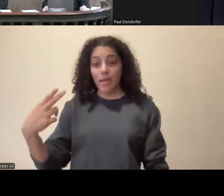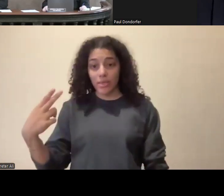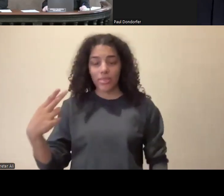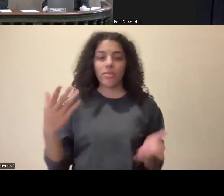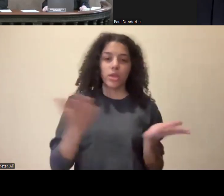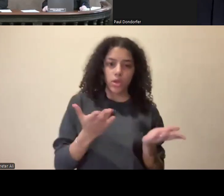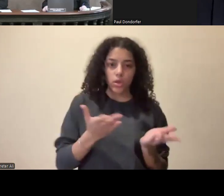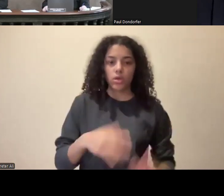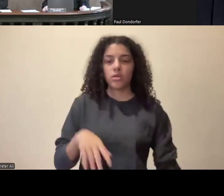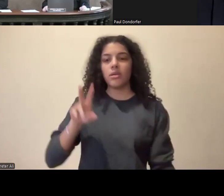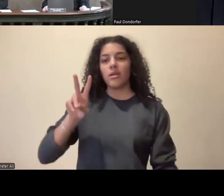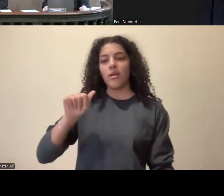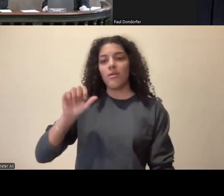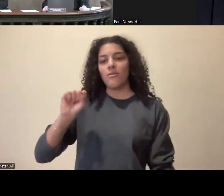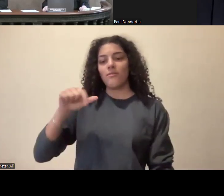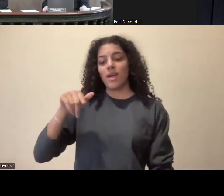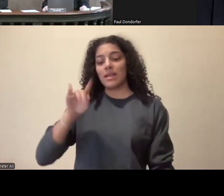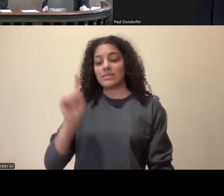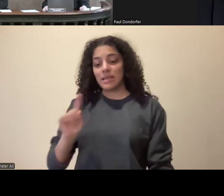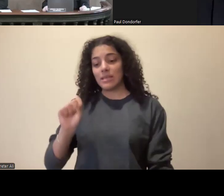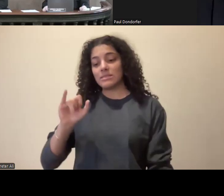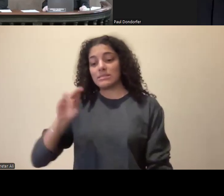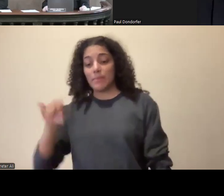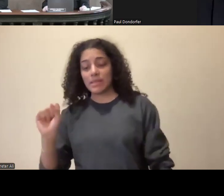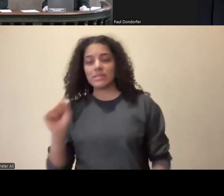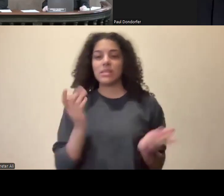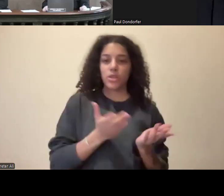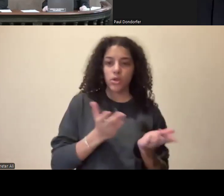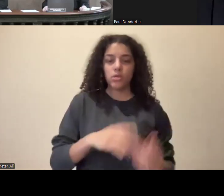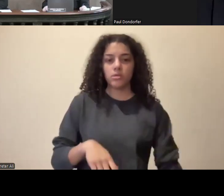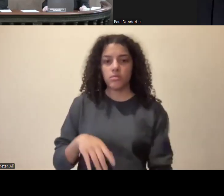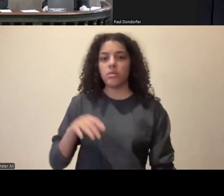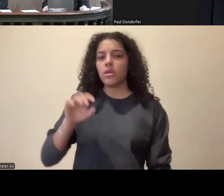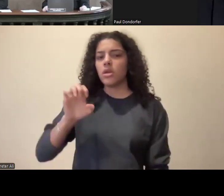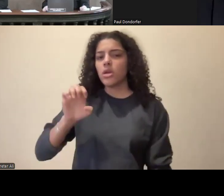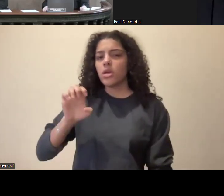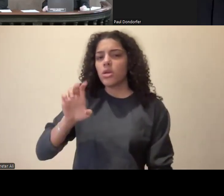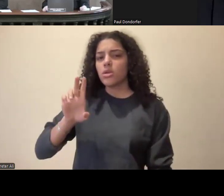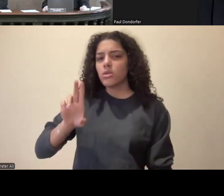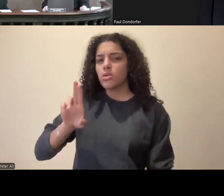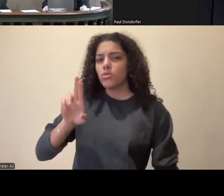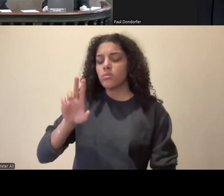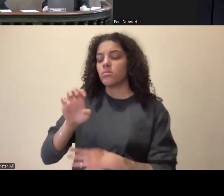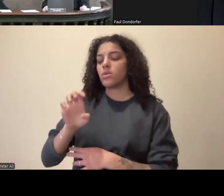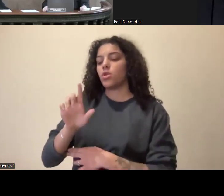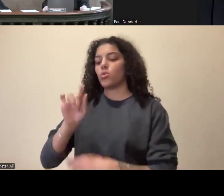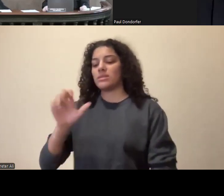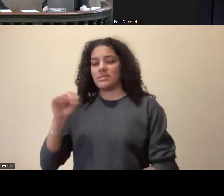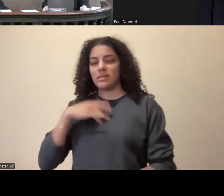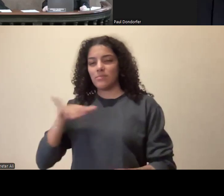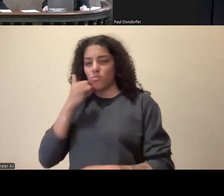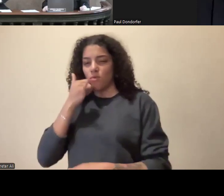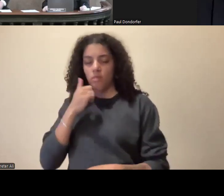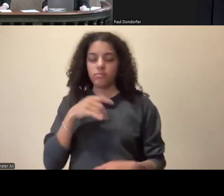present Miss Vascat Simmons Miss Vascet Simmons is present And Mr Uden Mr Uden is present Thank